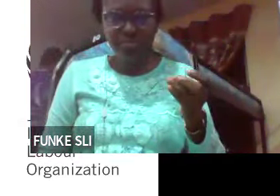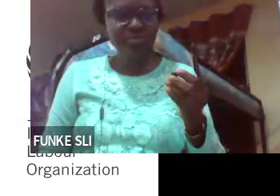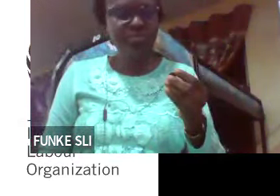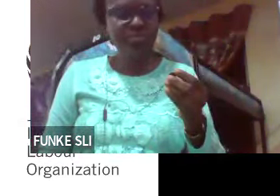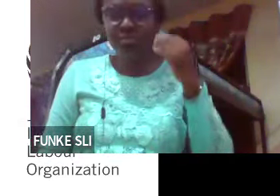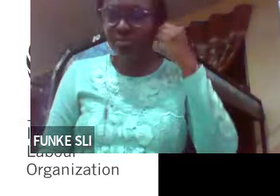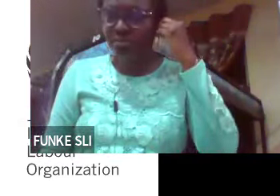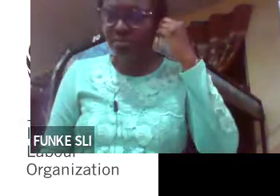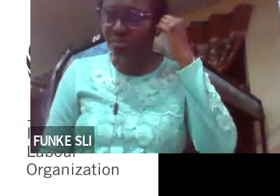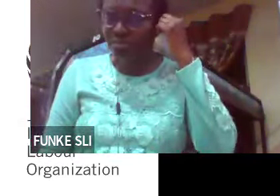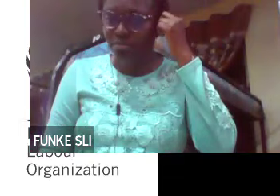Dotun Akinseinde: So sorry. Just a minute.